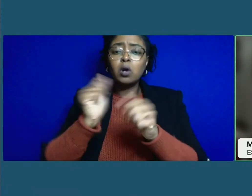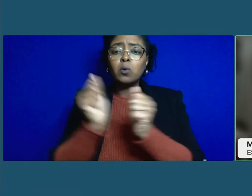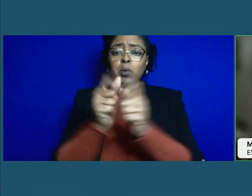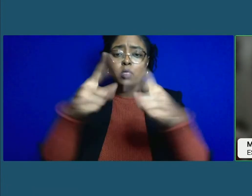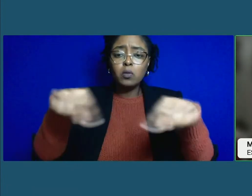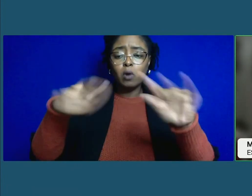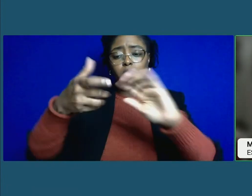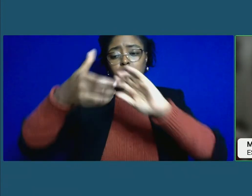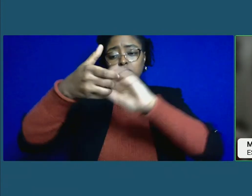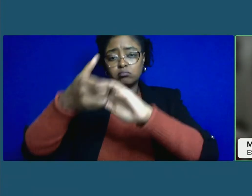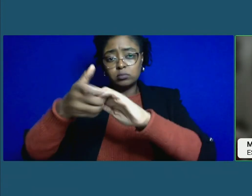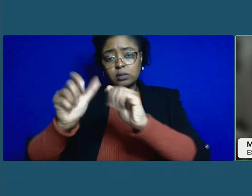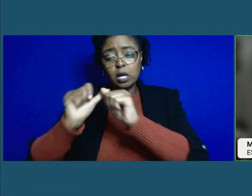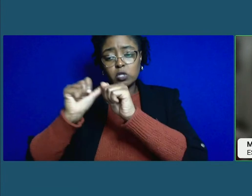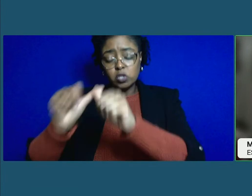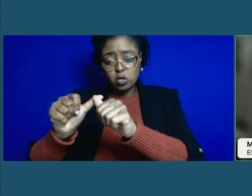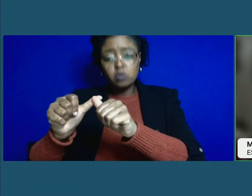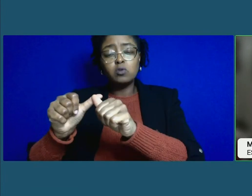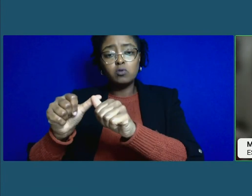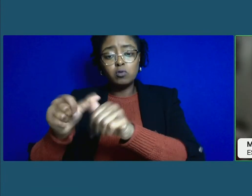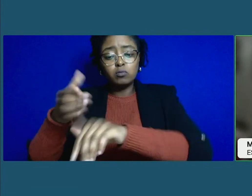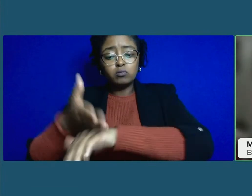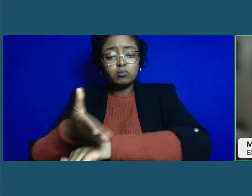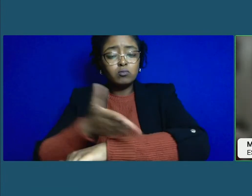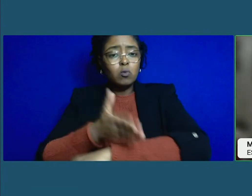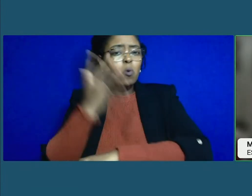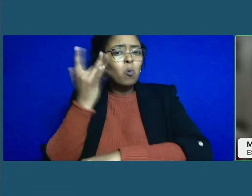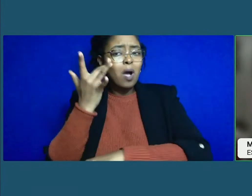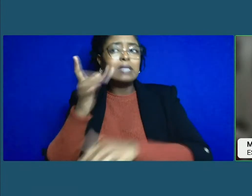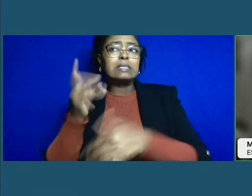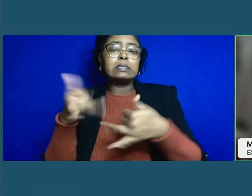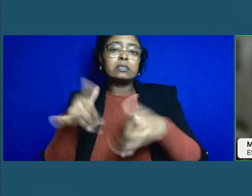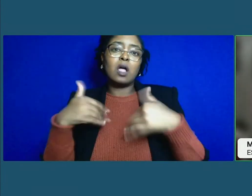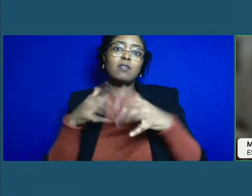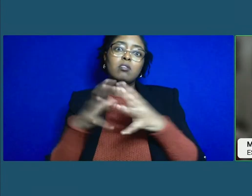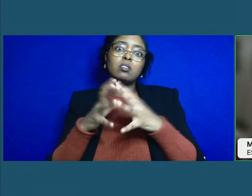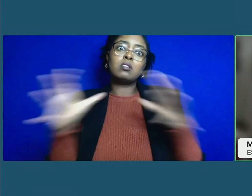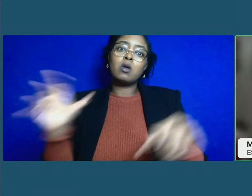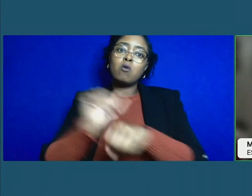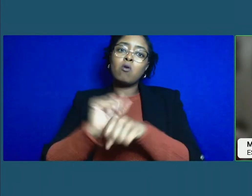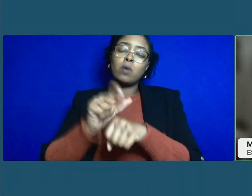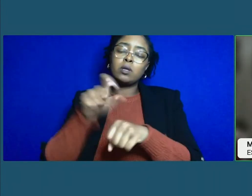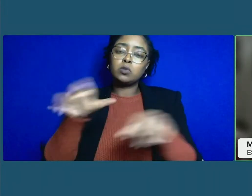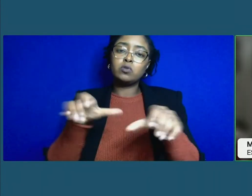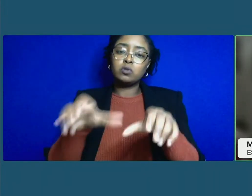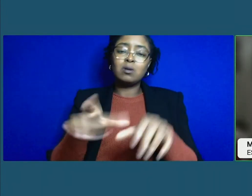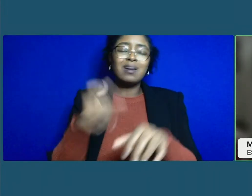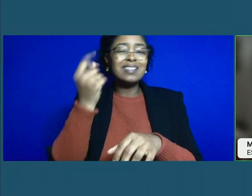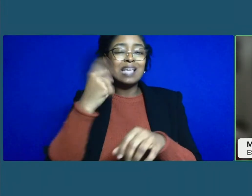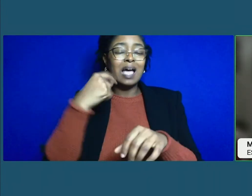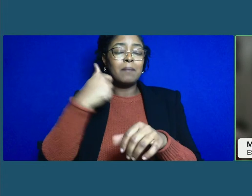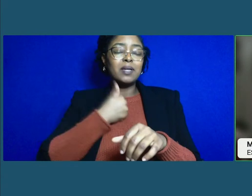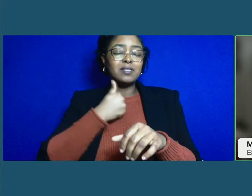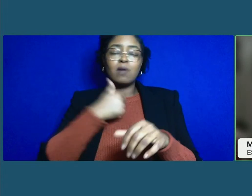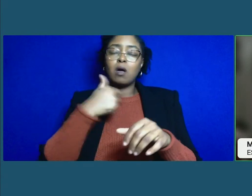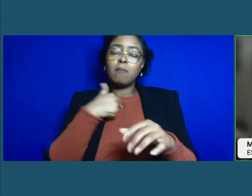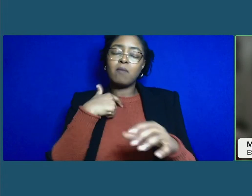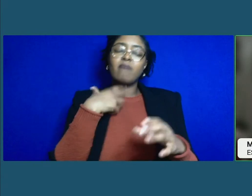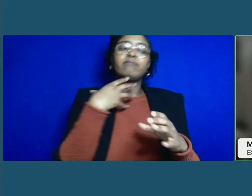collectively today is to work with you and solidarity to move the needle because there is